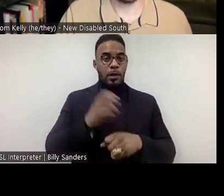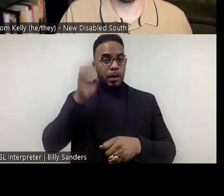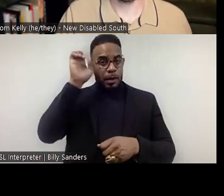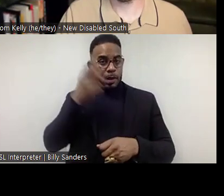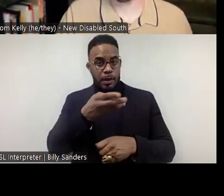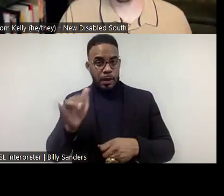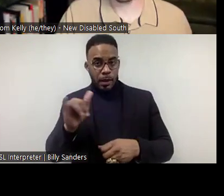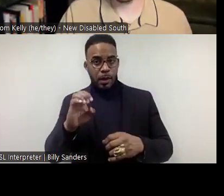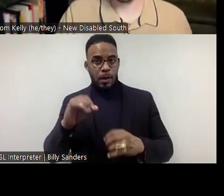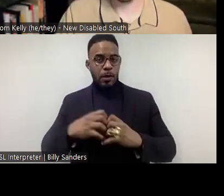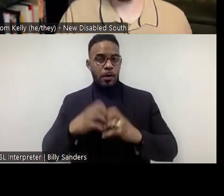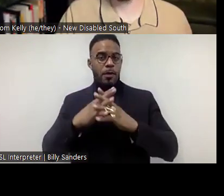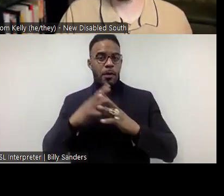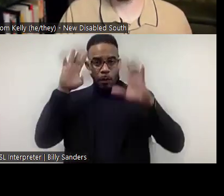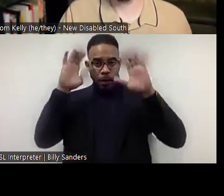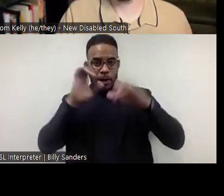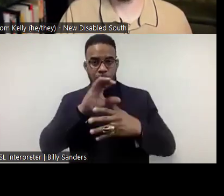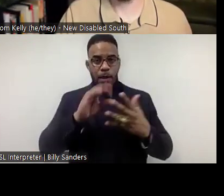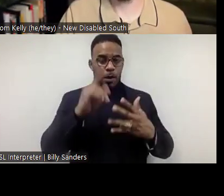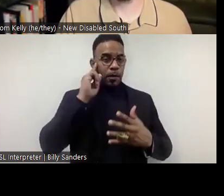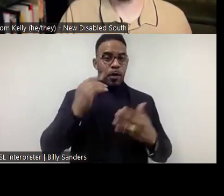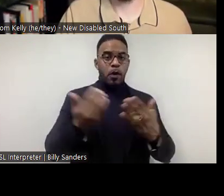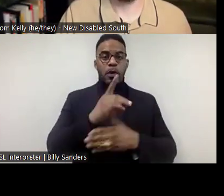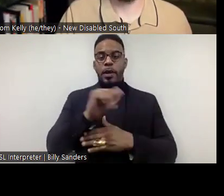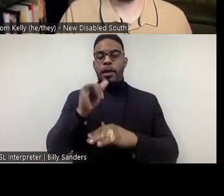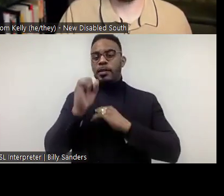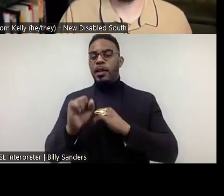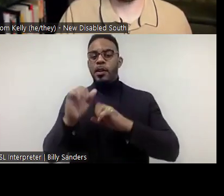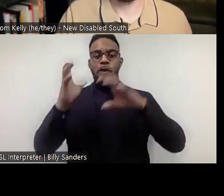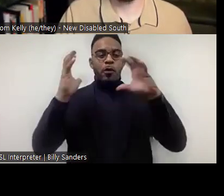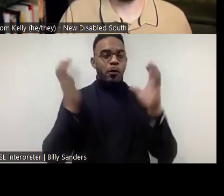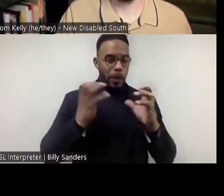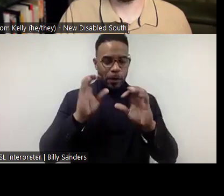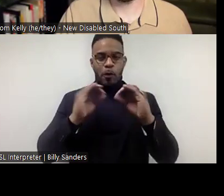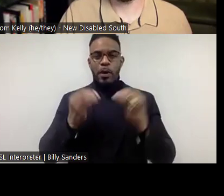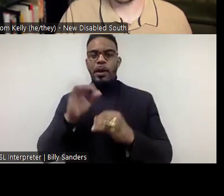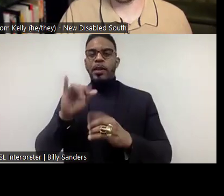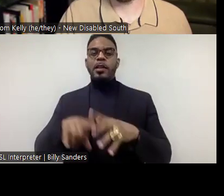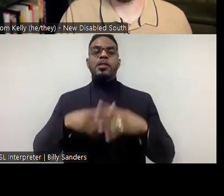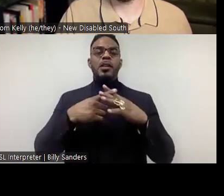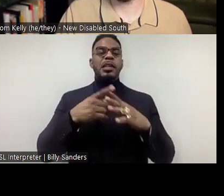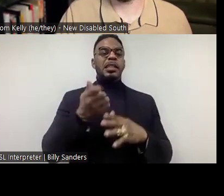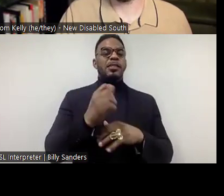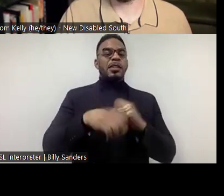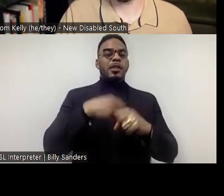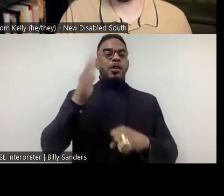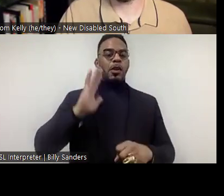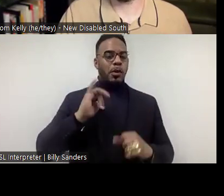Dom Kelly. Dom uses he and they, and is the cofounder, president, and CEO of New Disabled South, an incredible